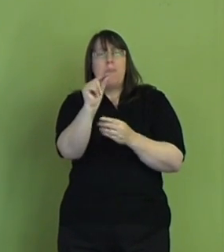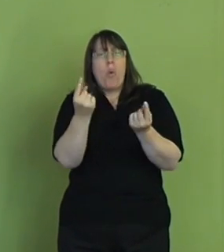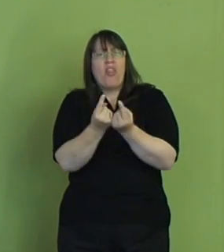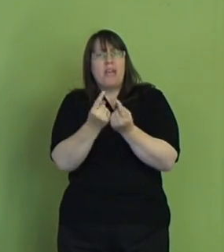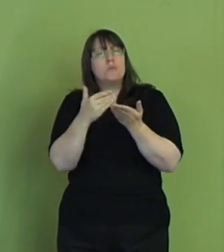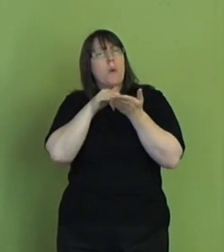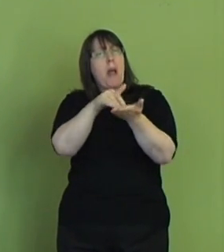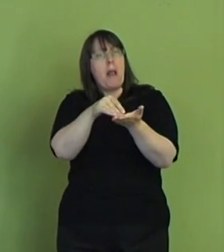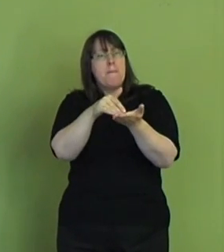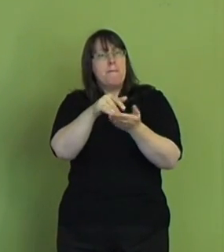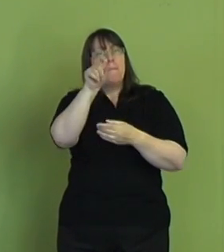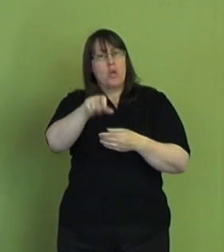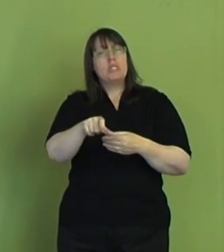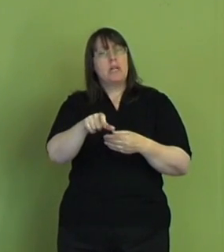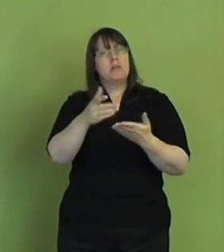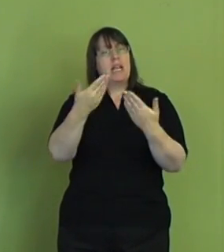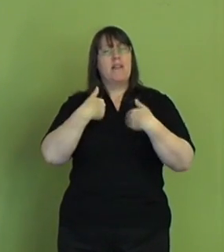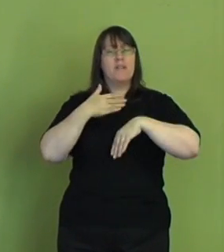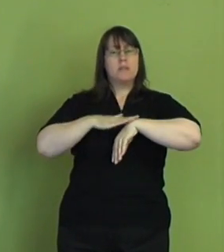have the space and the time that they need